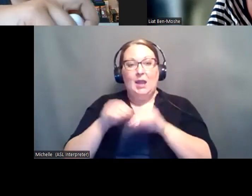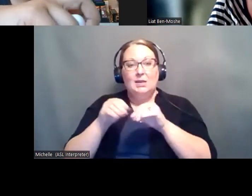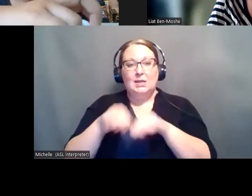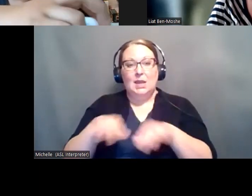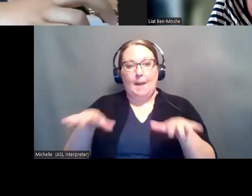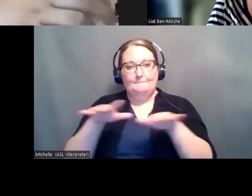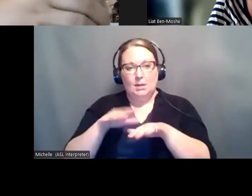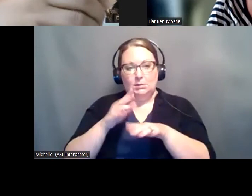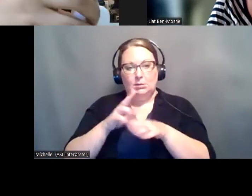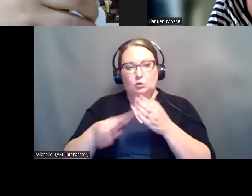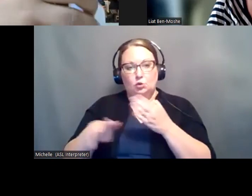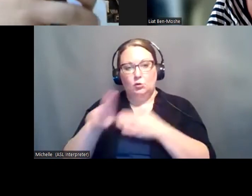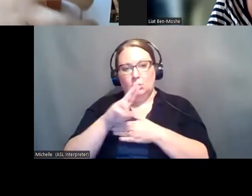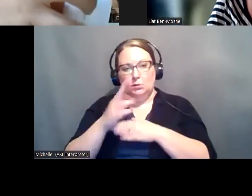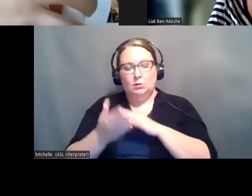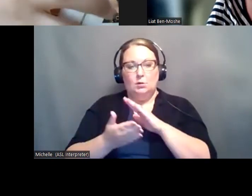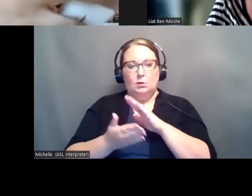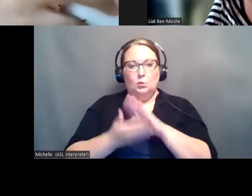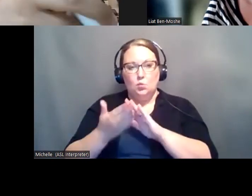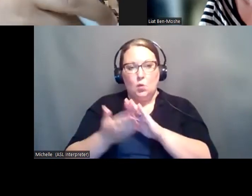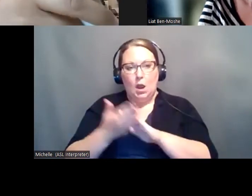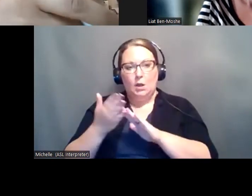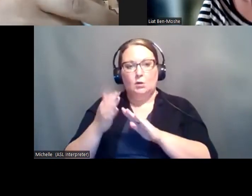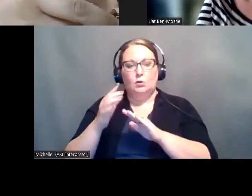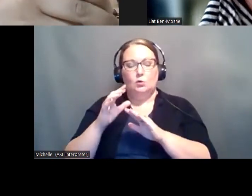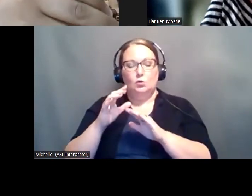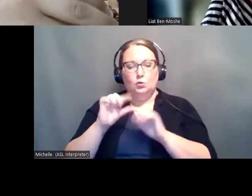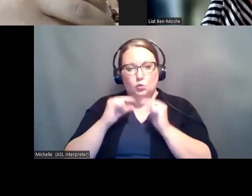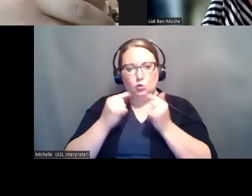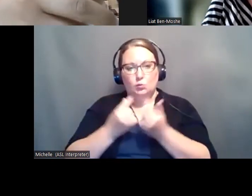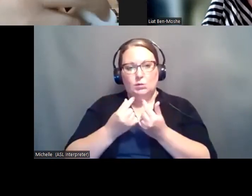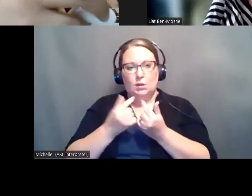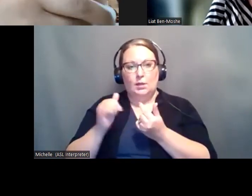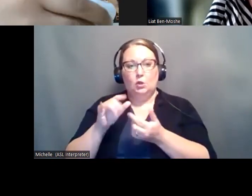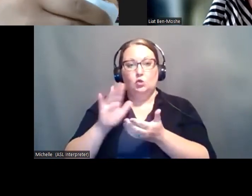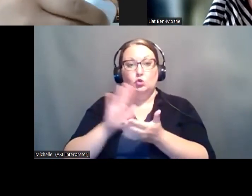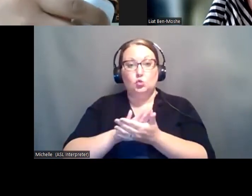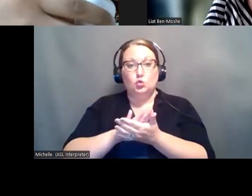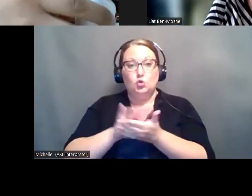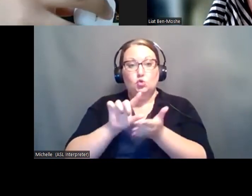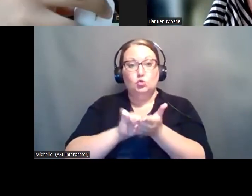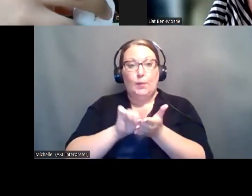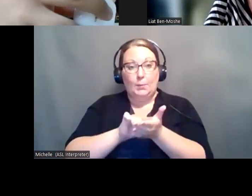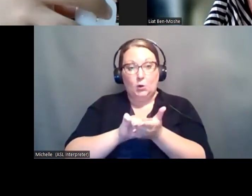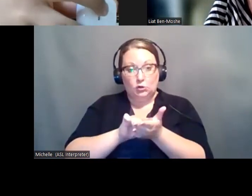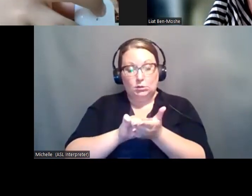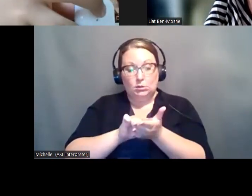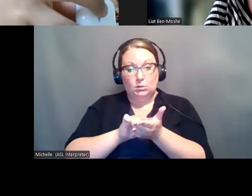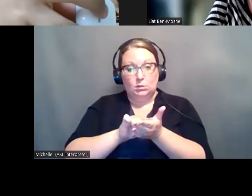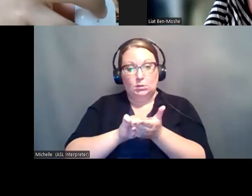student-run media groups such as school newspapers because at the U of M at least,